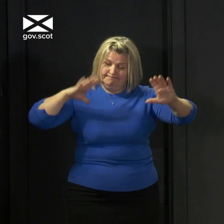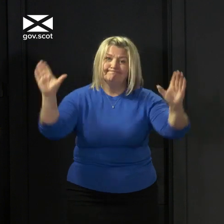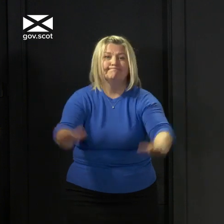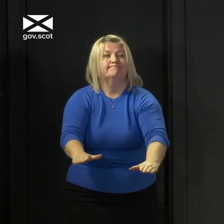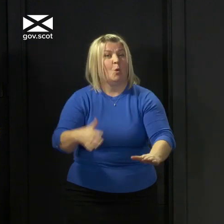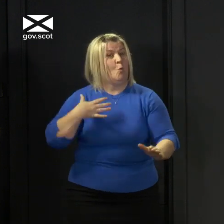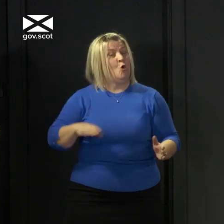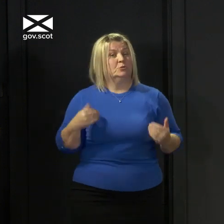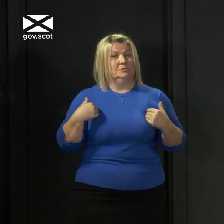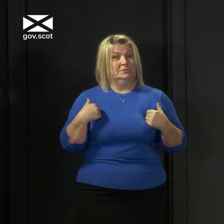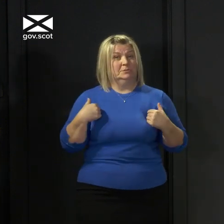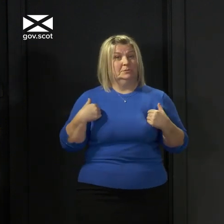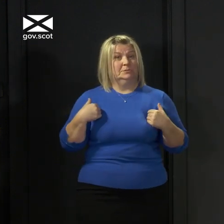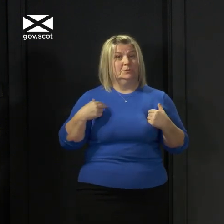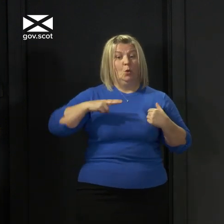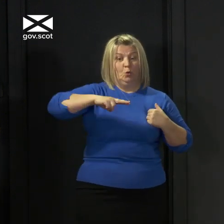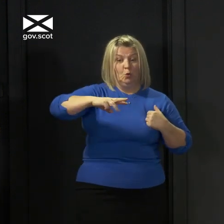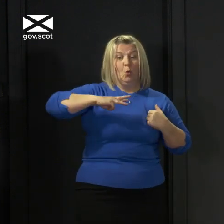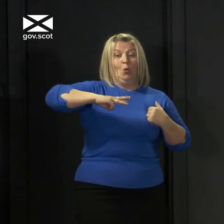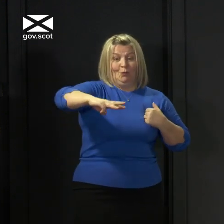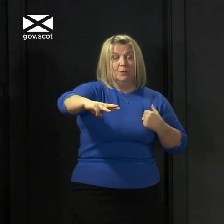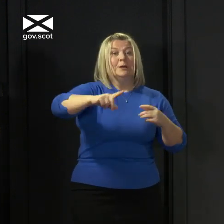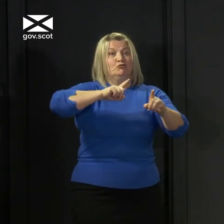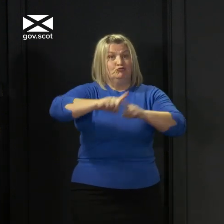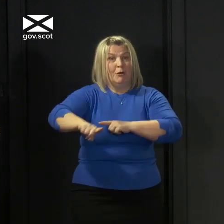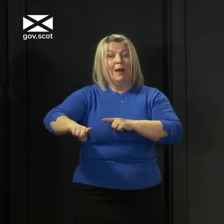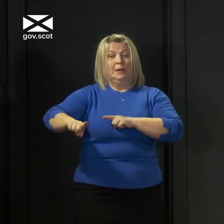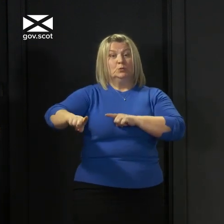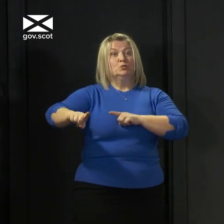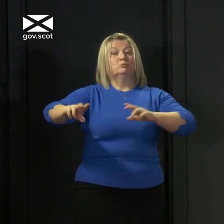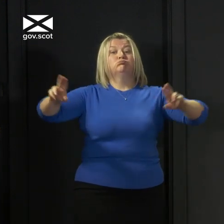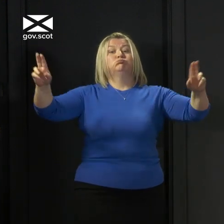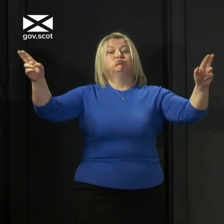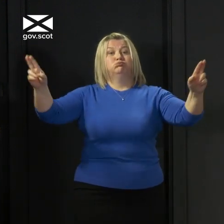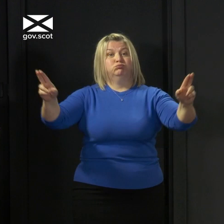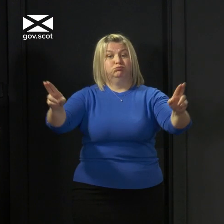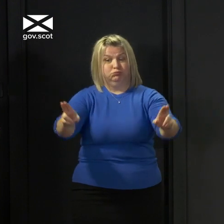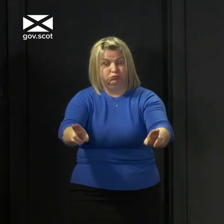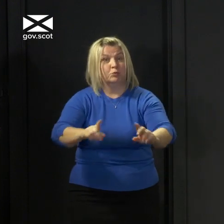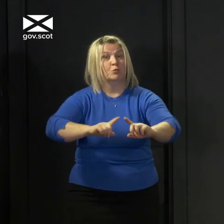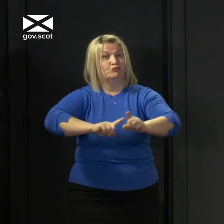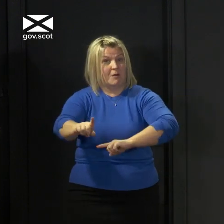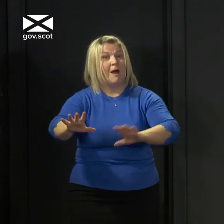trying to see if we can do all of that in a way that allows us also to restore